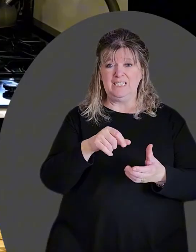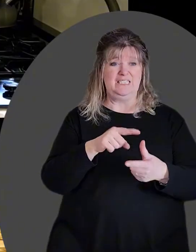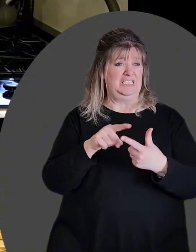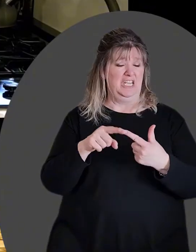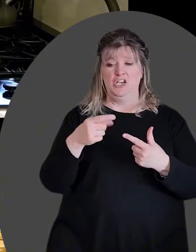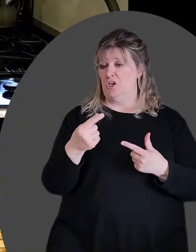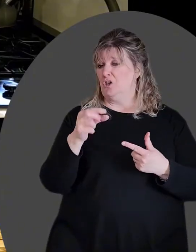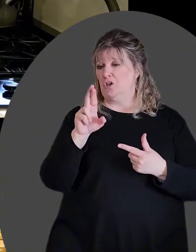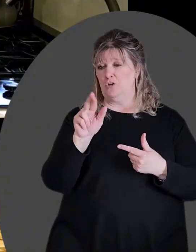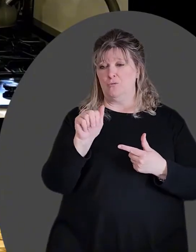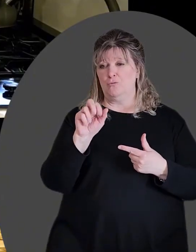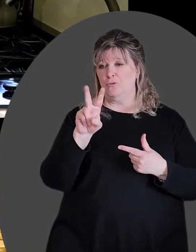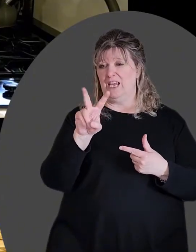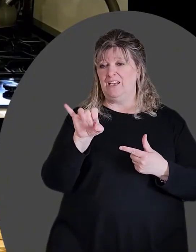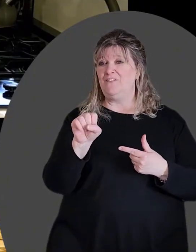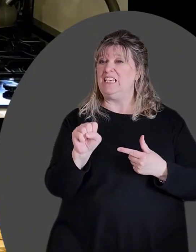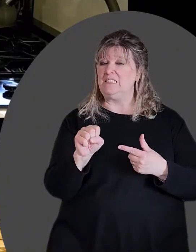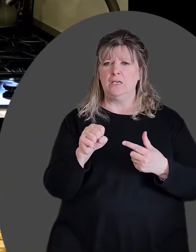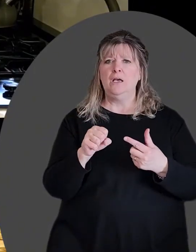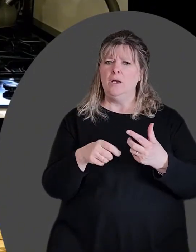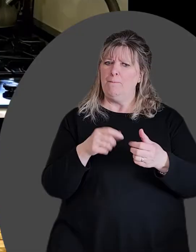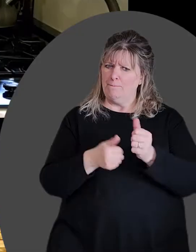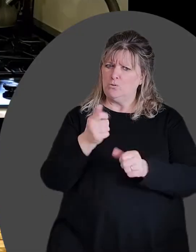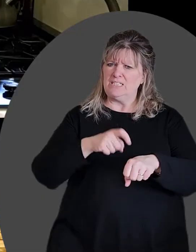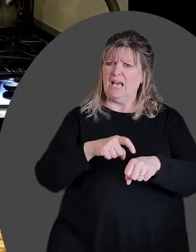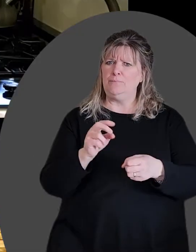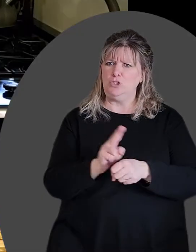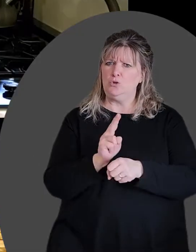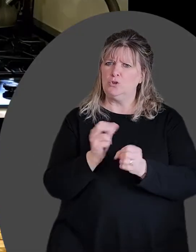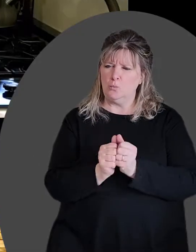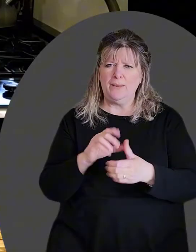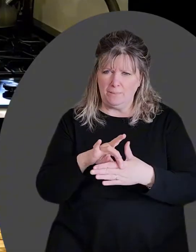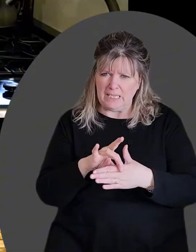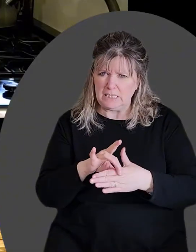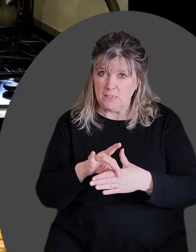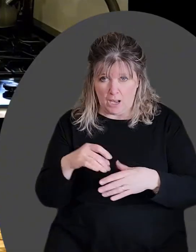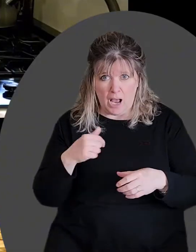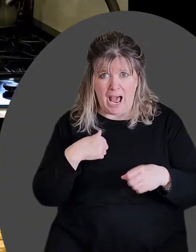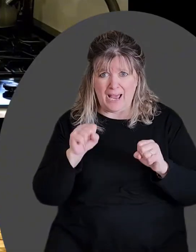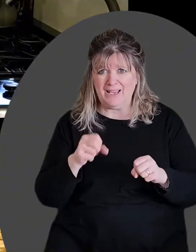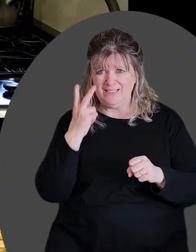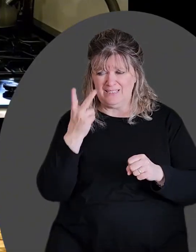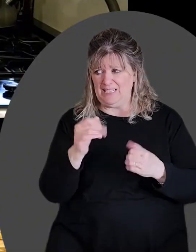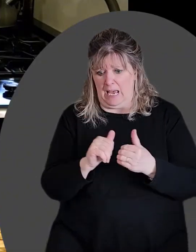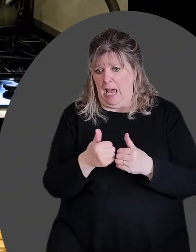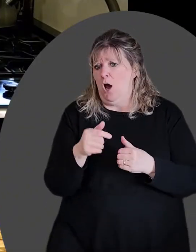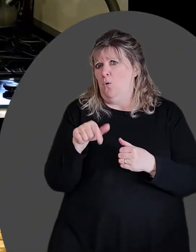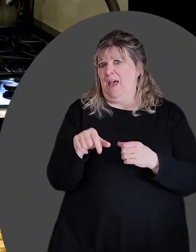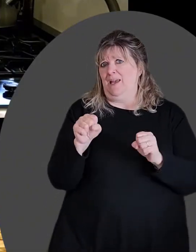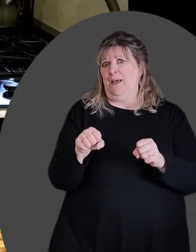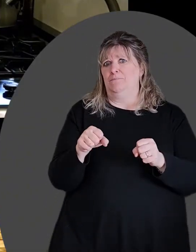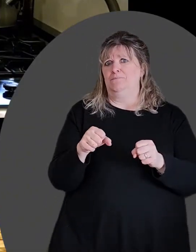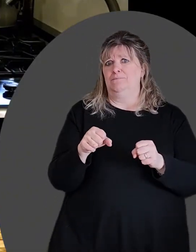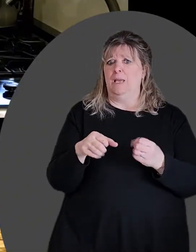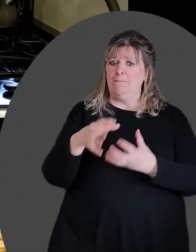mostly to be used with meats and I could see how this could be mixed with some tomato